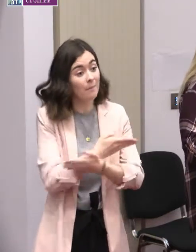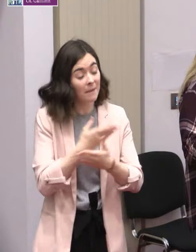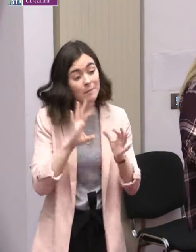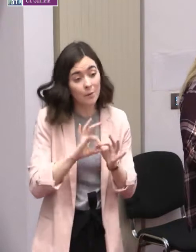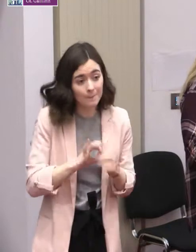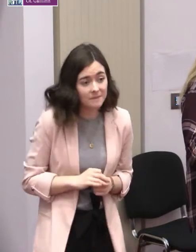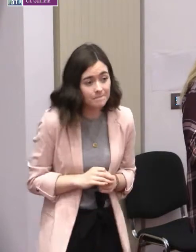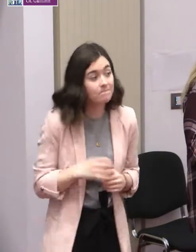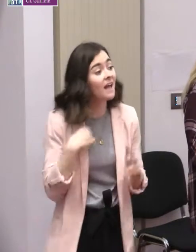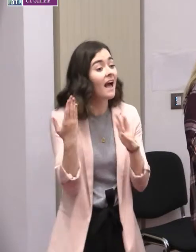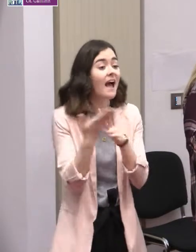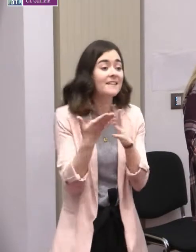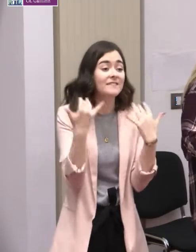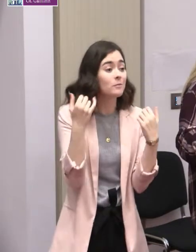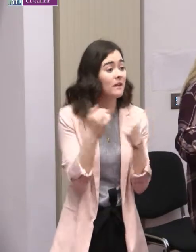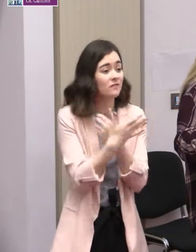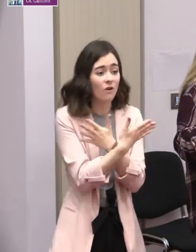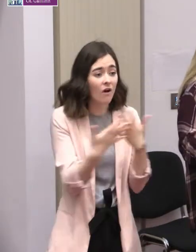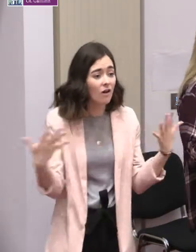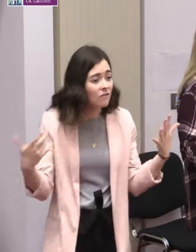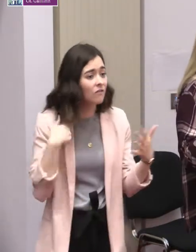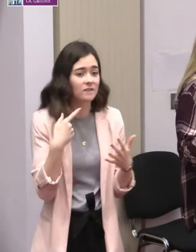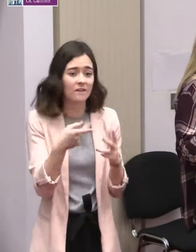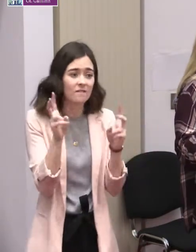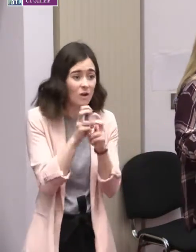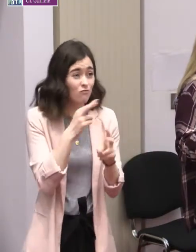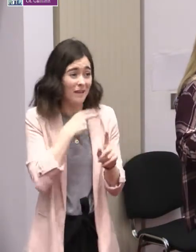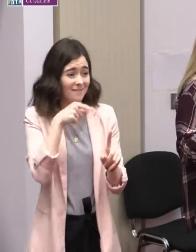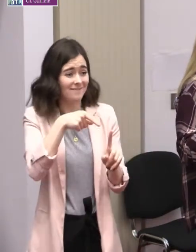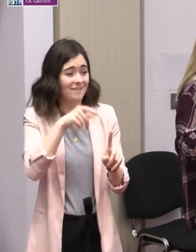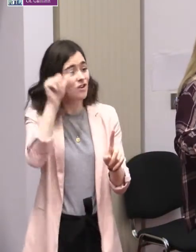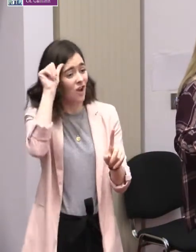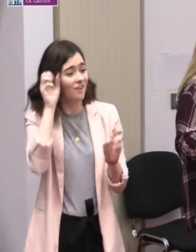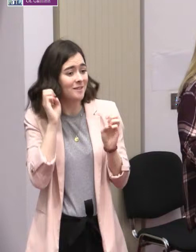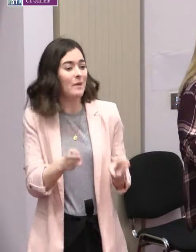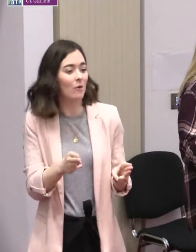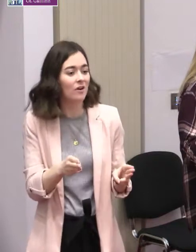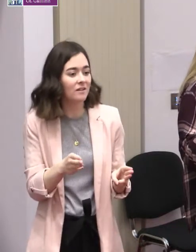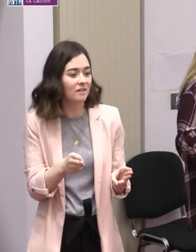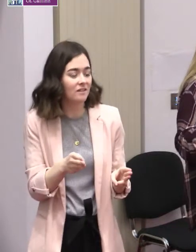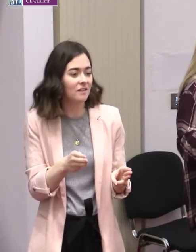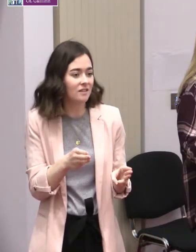Access to information for all of us, files, knowledge is power. It's absolutely power.